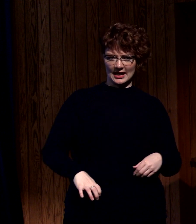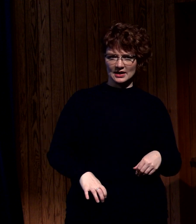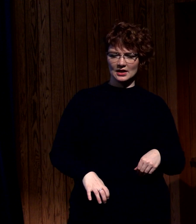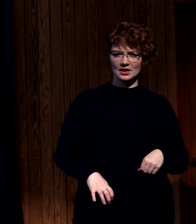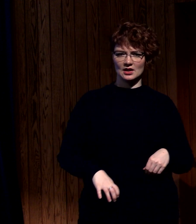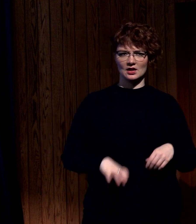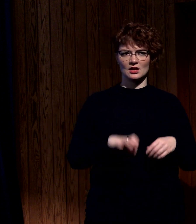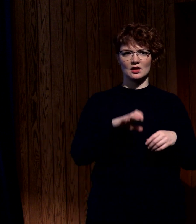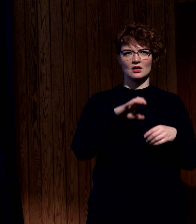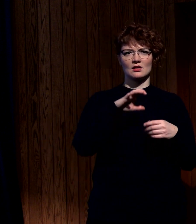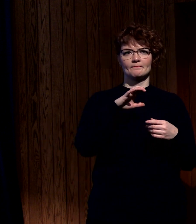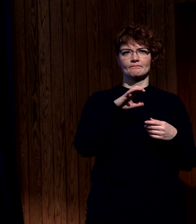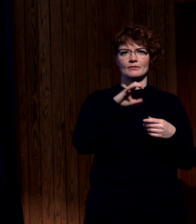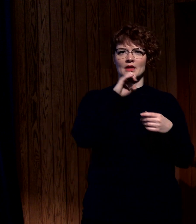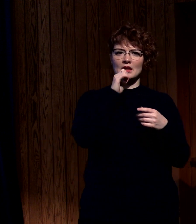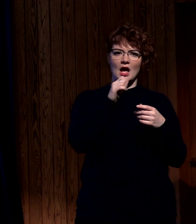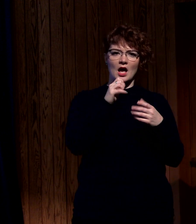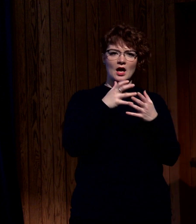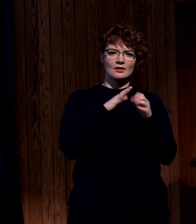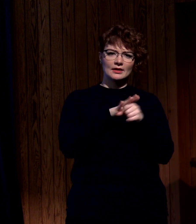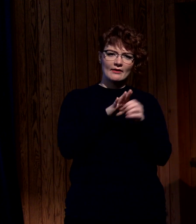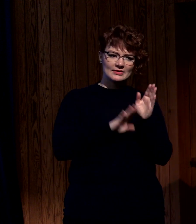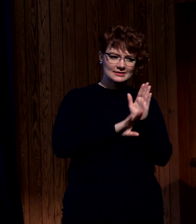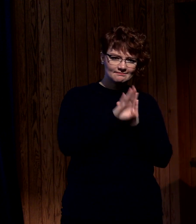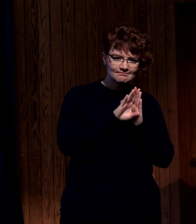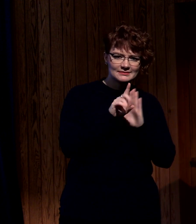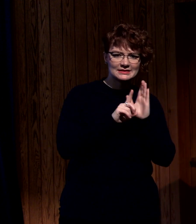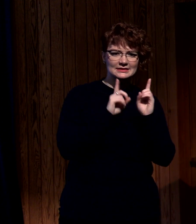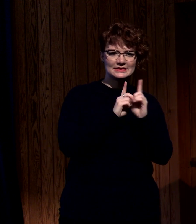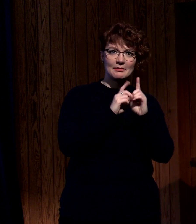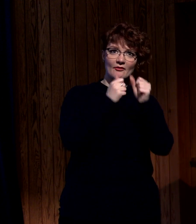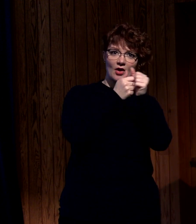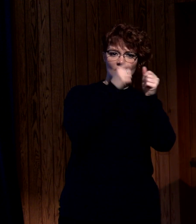lacking and discipleship and following Jesus but merely being